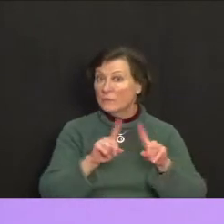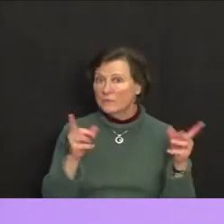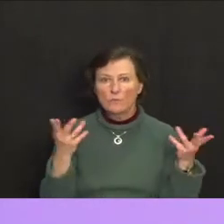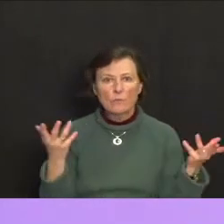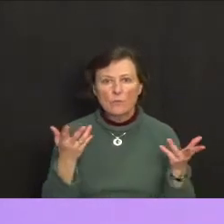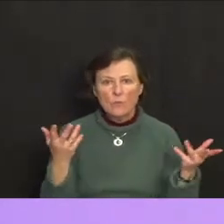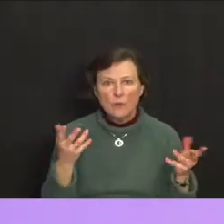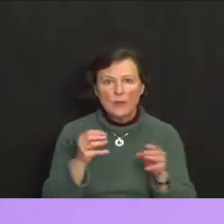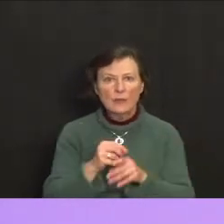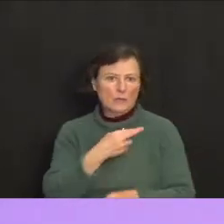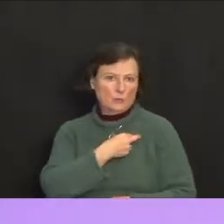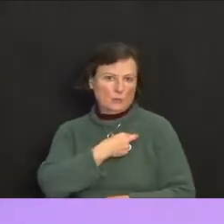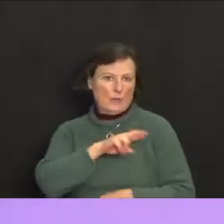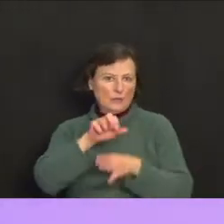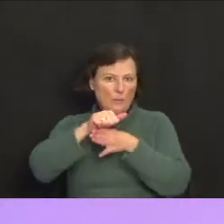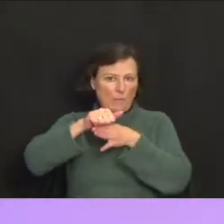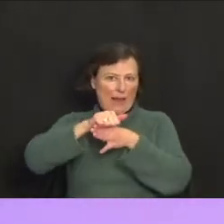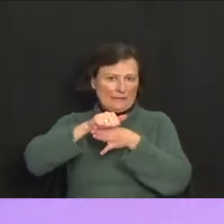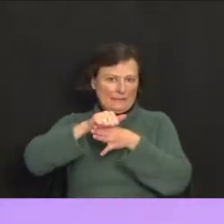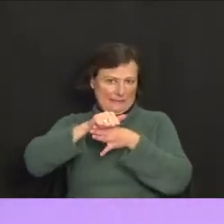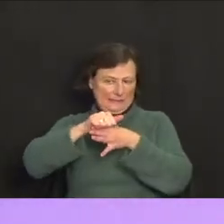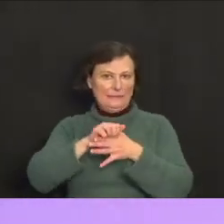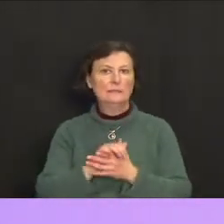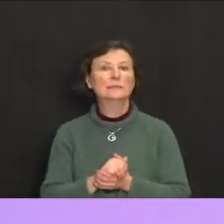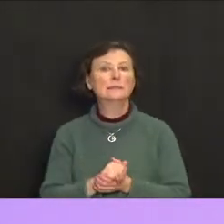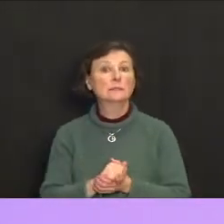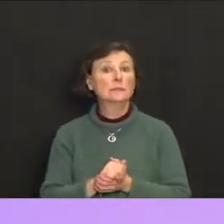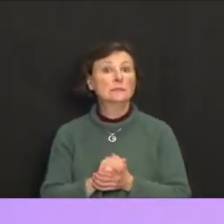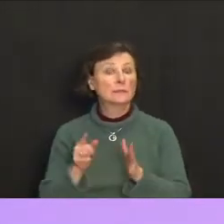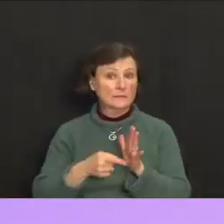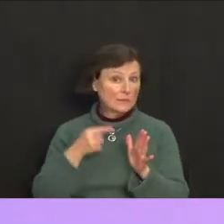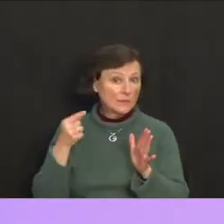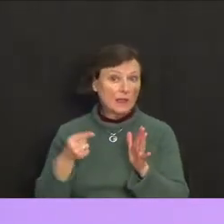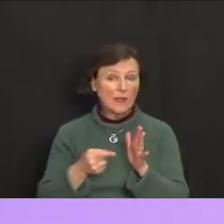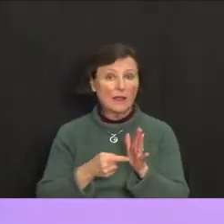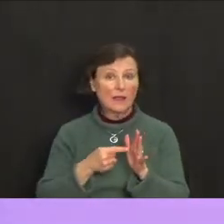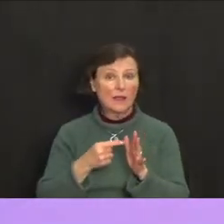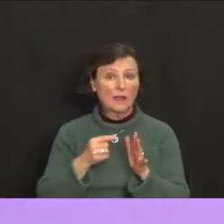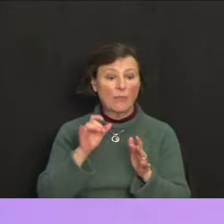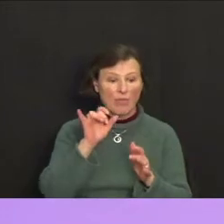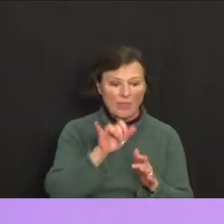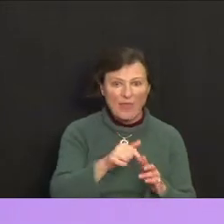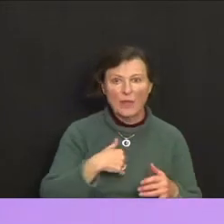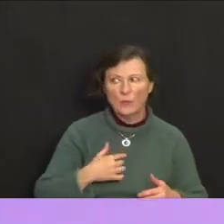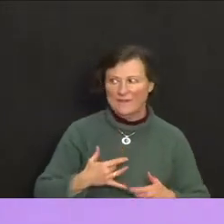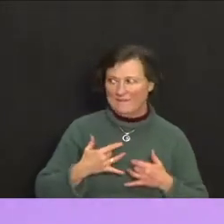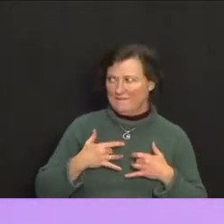religious practice. Sometimes that's where we feel our differences the most.